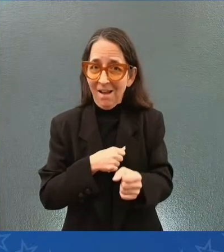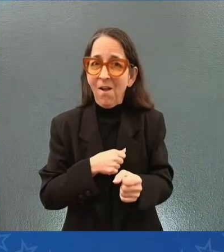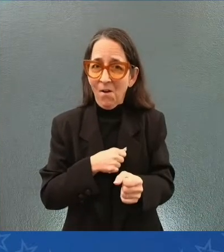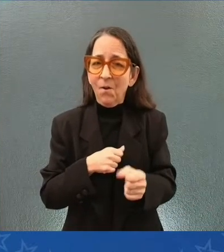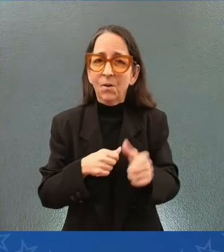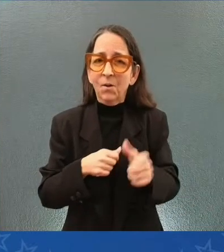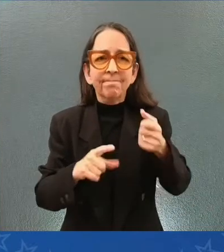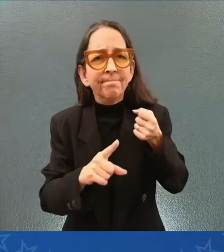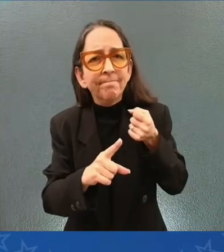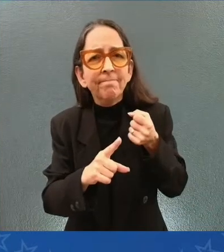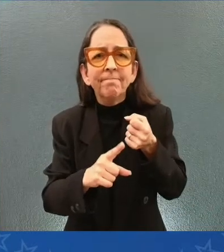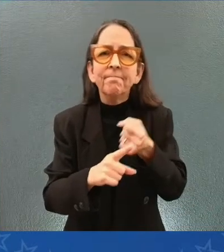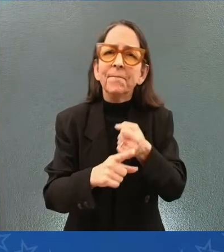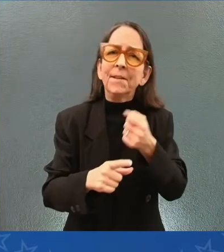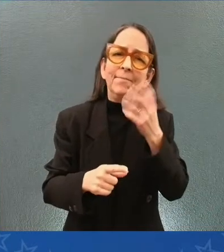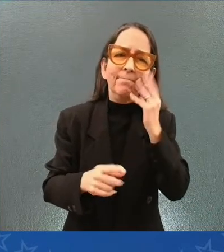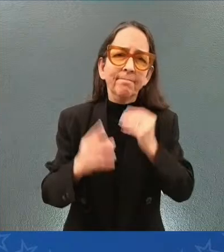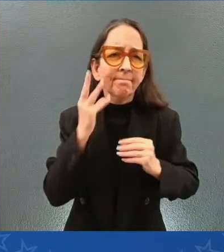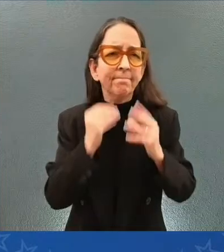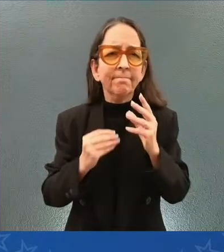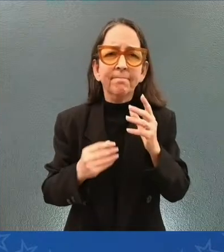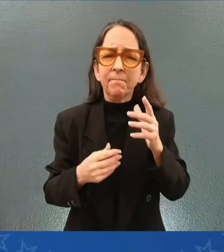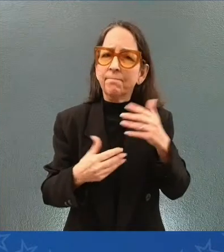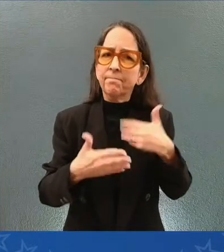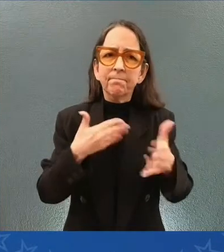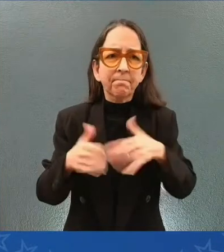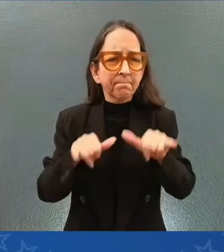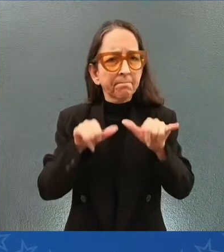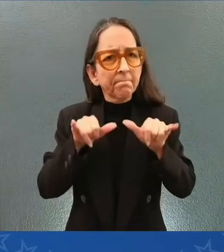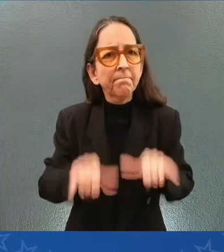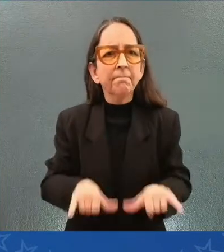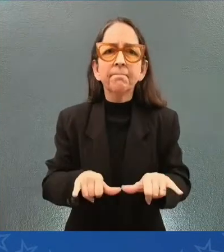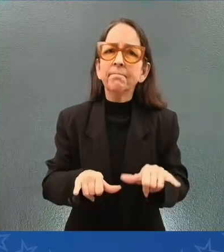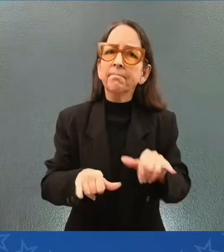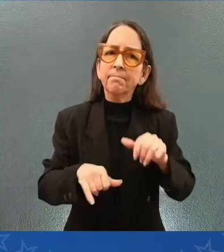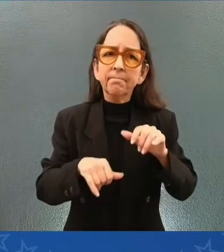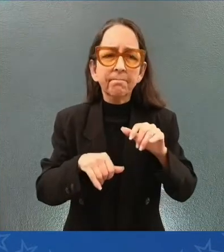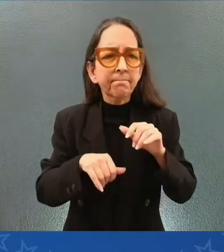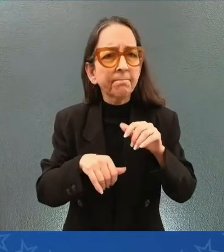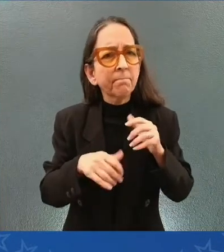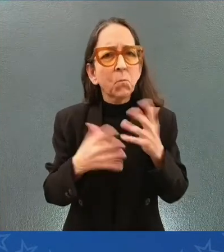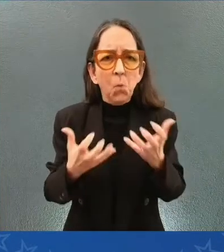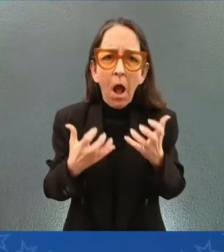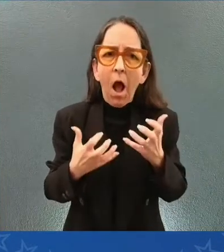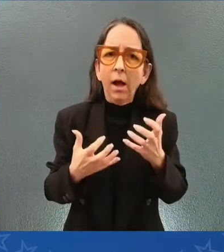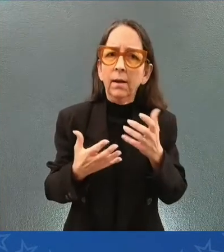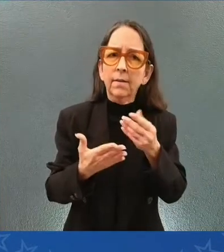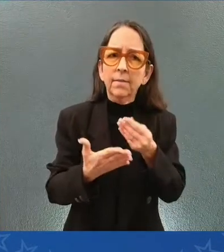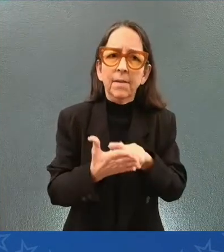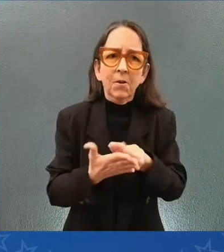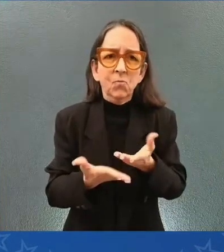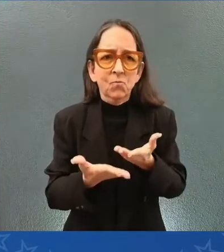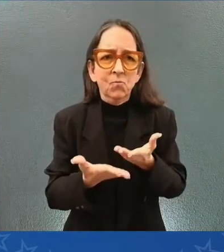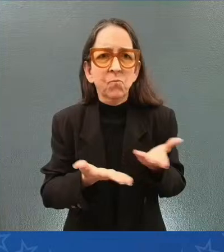to expand political participation and economic rights for all Americans and left these words echoing the nation's conscience,